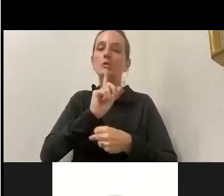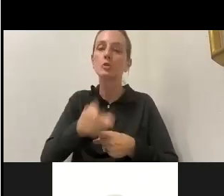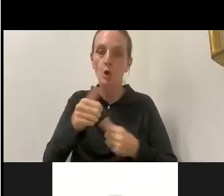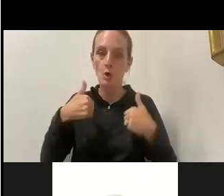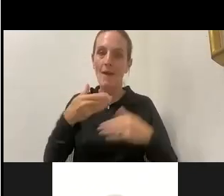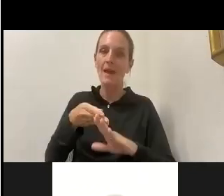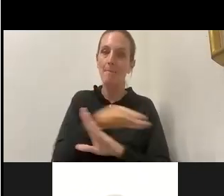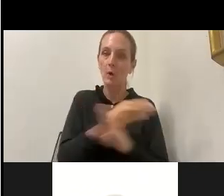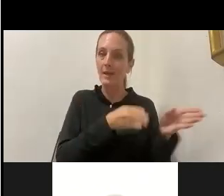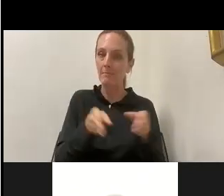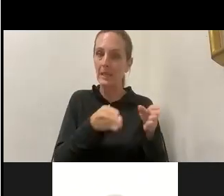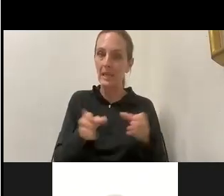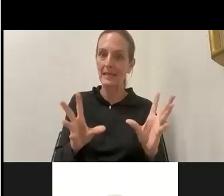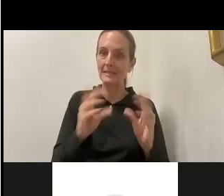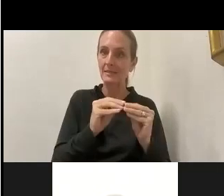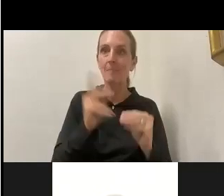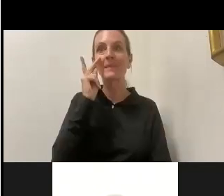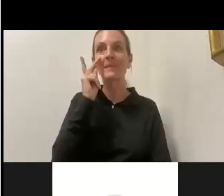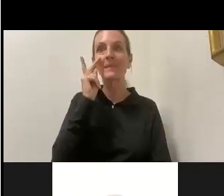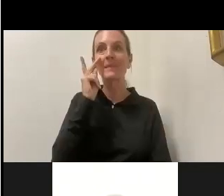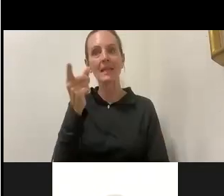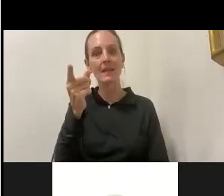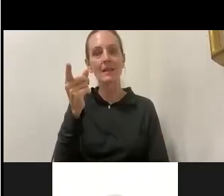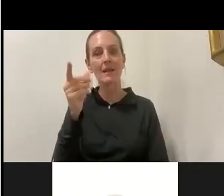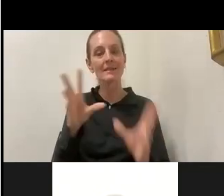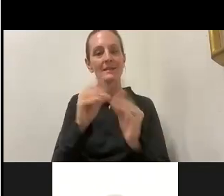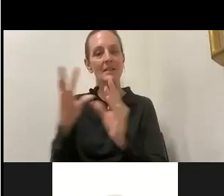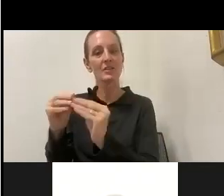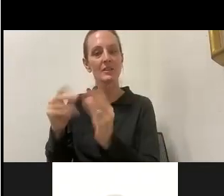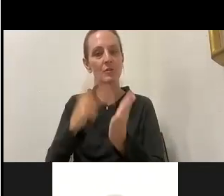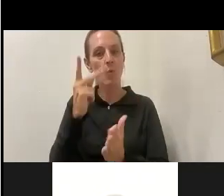session is in there twice. To avoid a cookie-cutter proposal because some